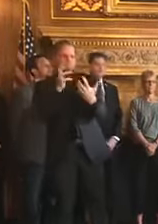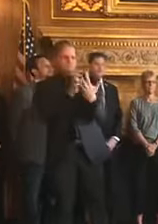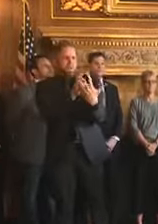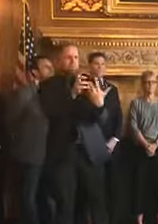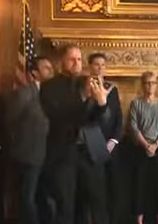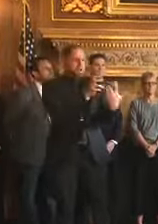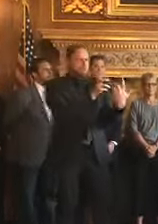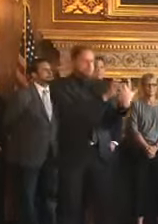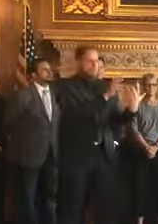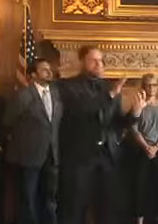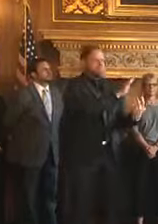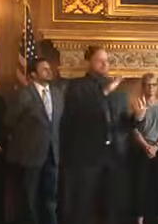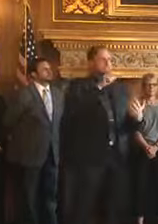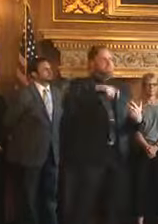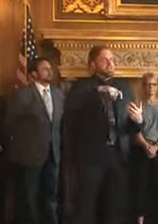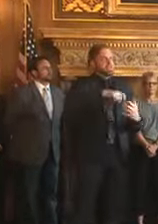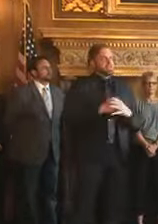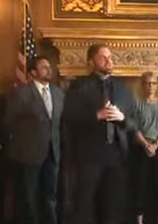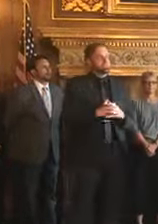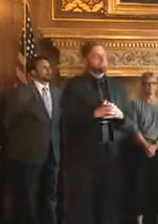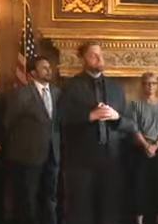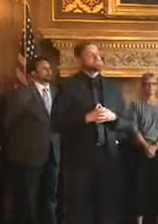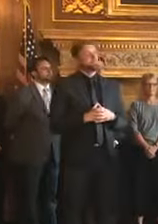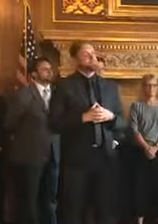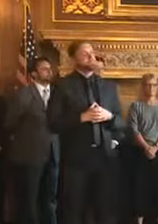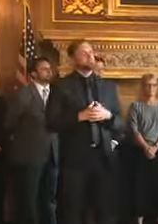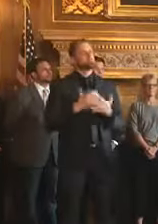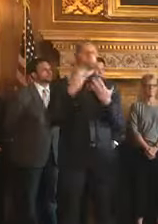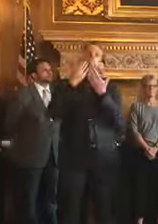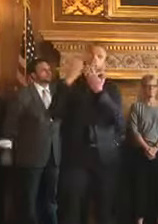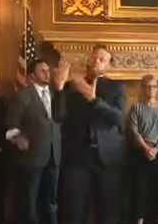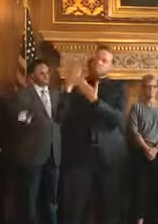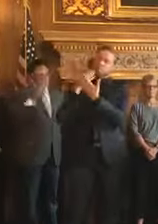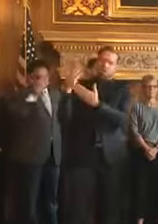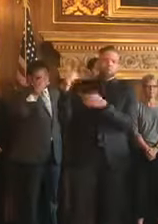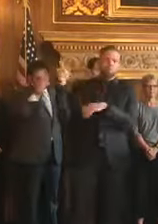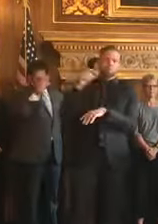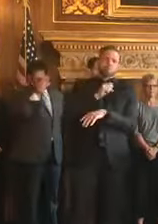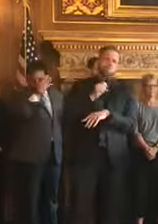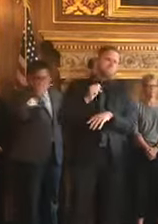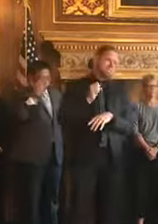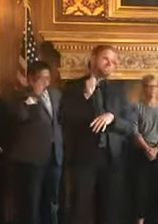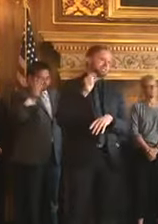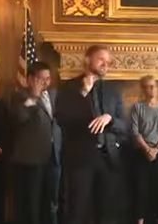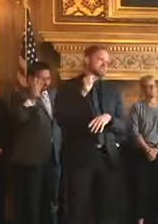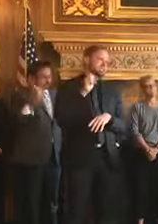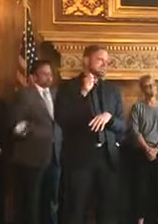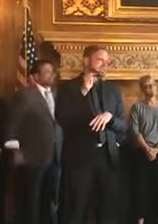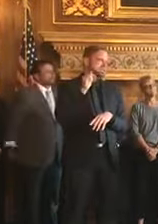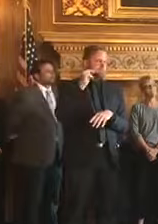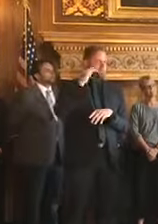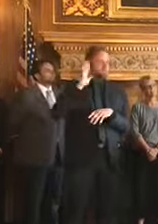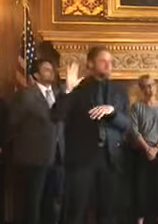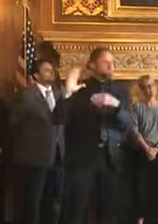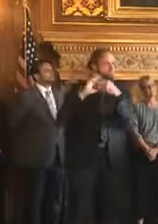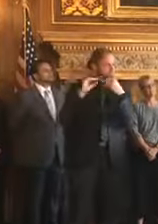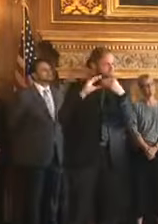This is something that has to do with access, with accountability, and with providing people